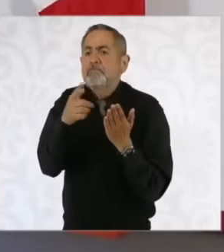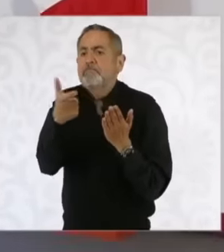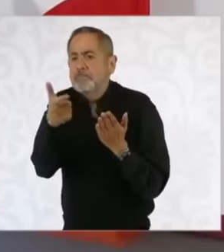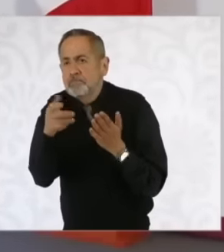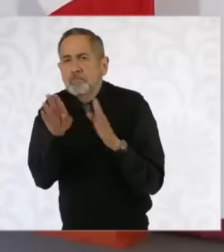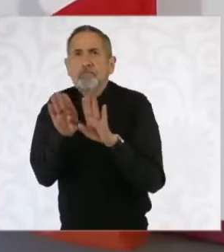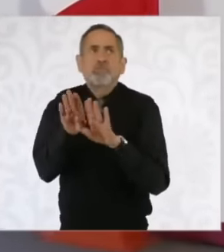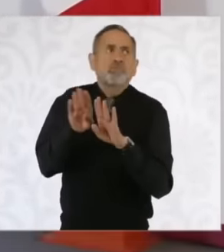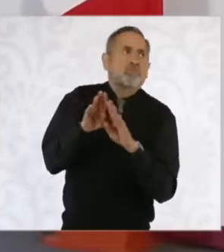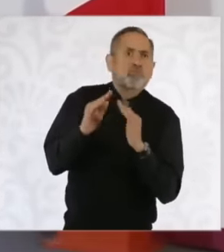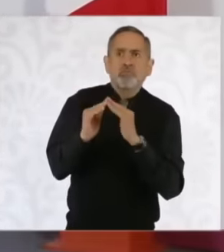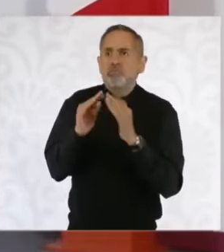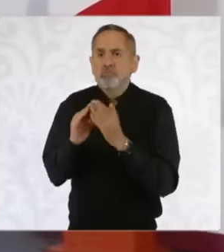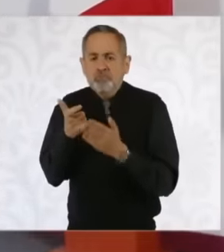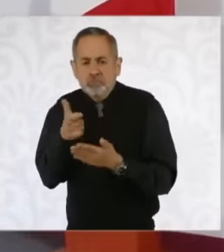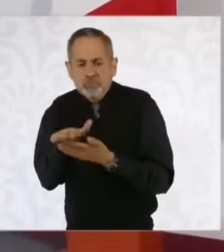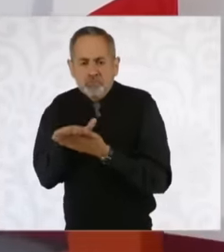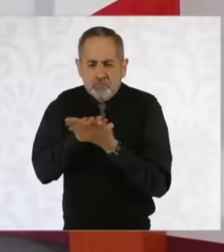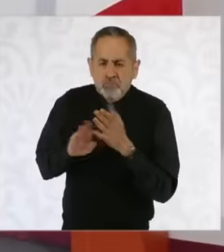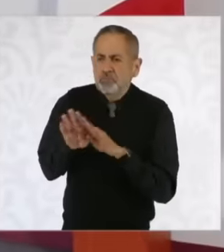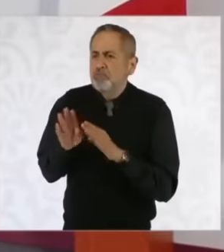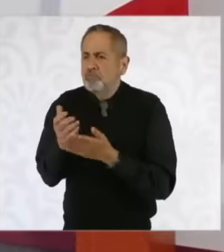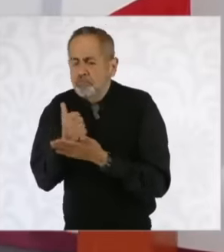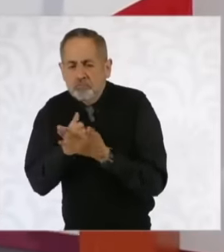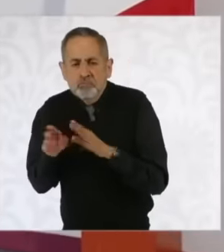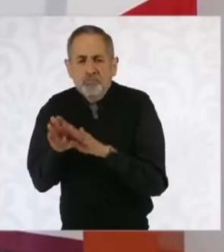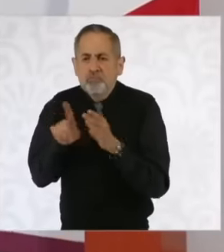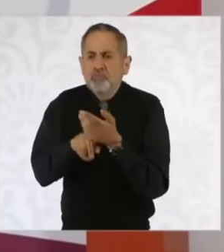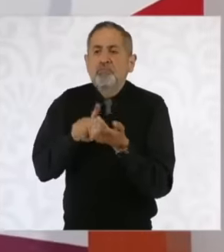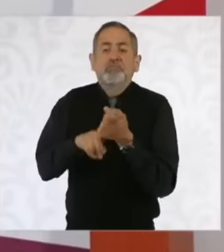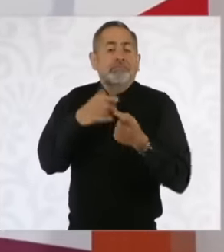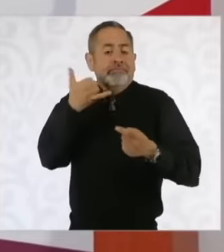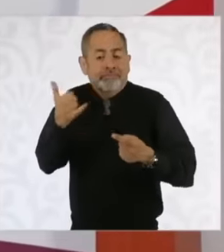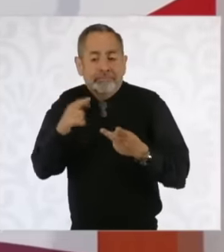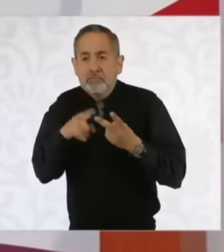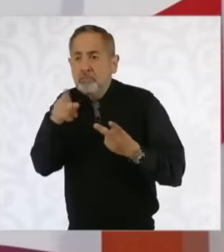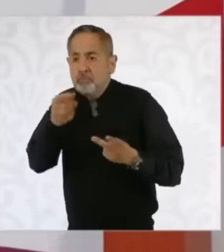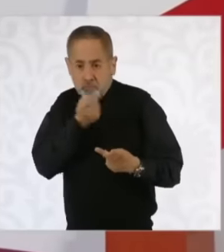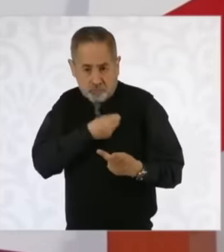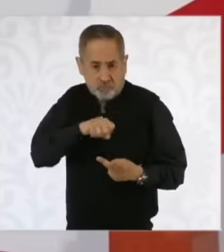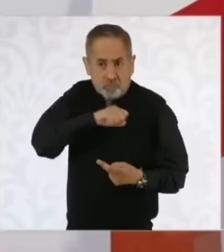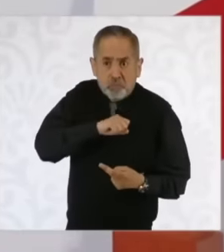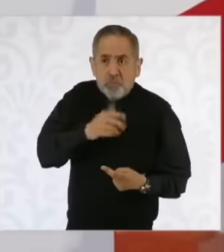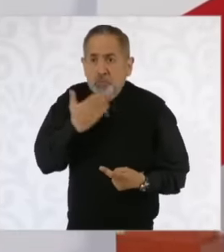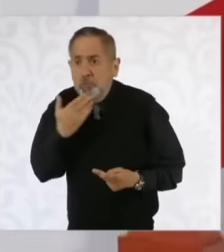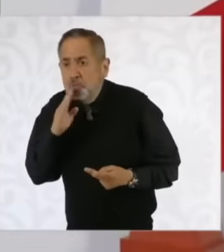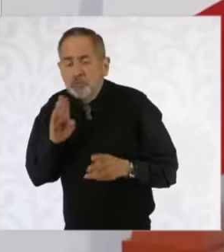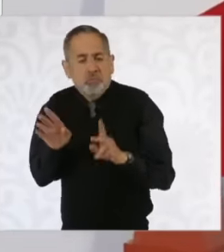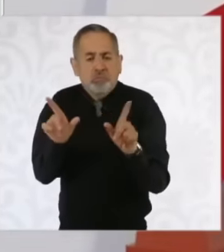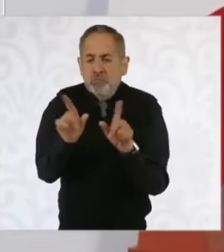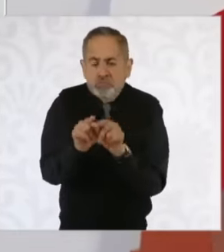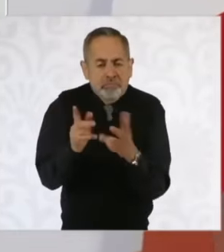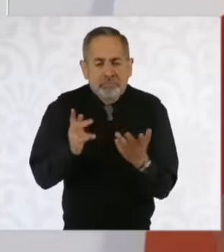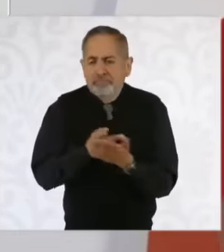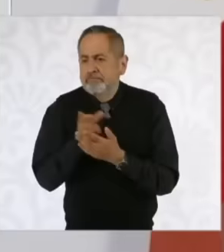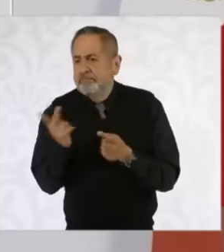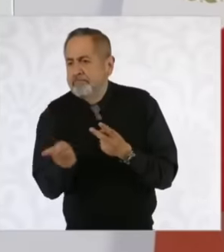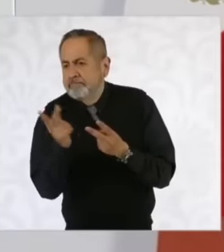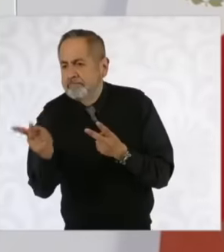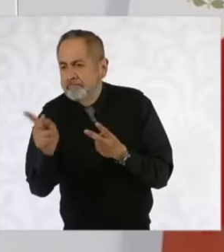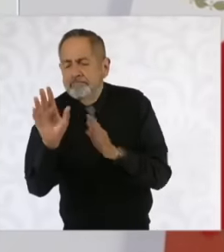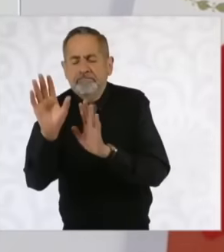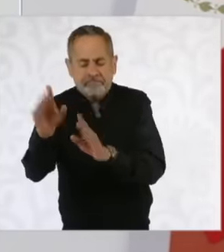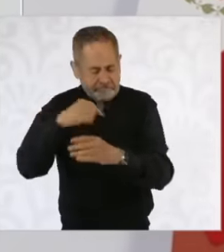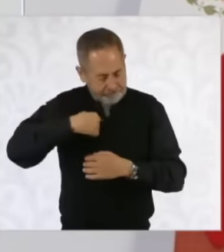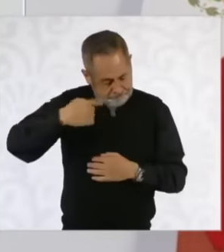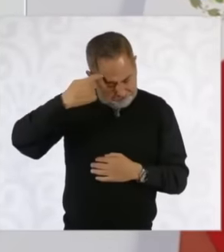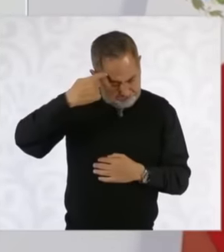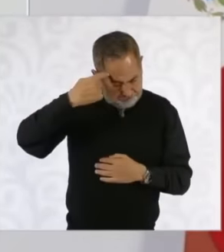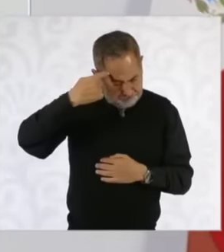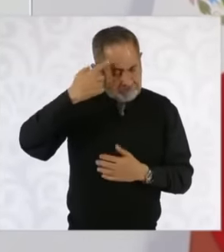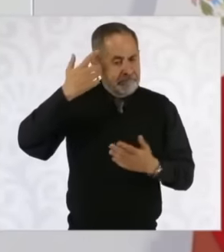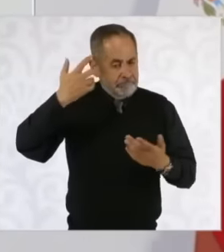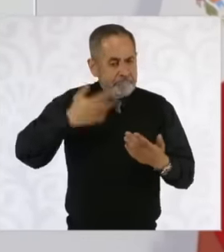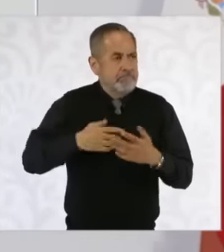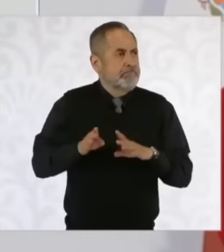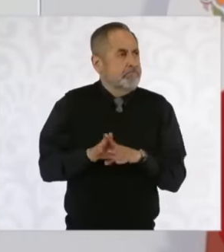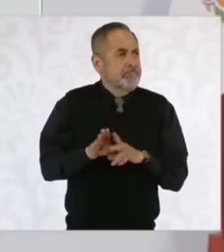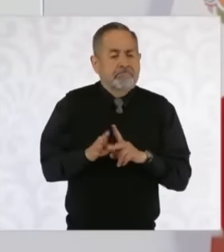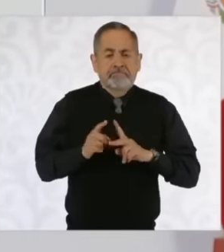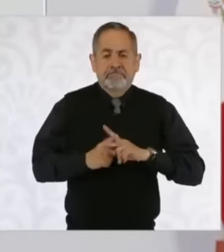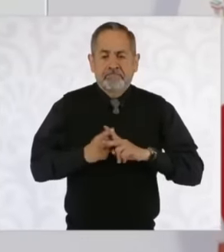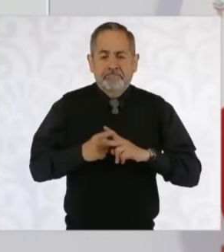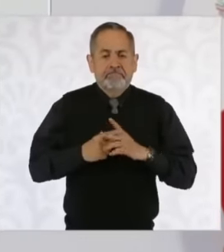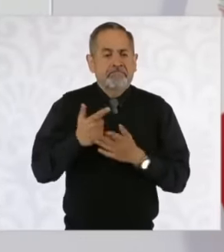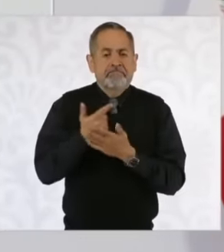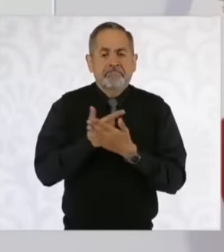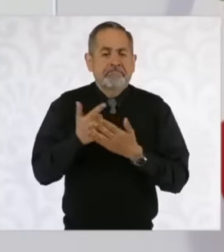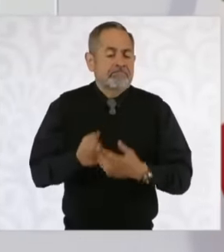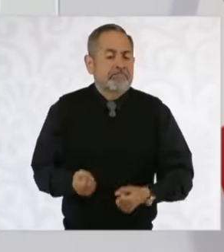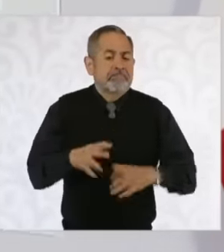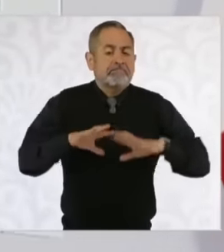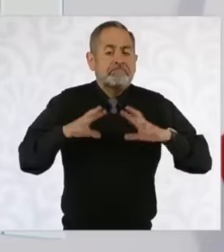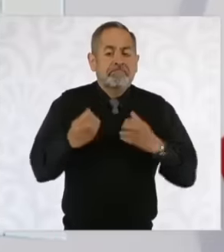elderly and their health condition that suits us to give a general idea of how to